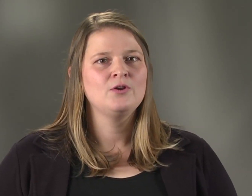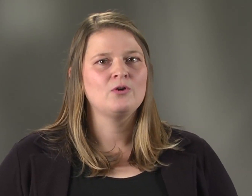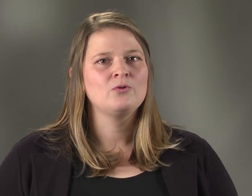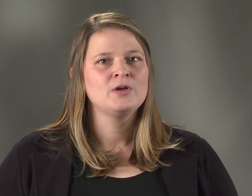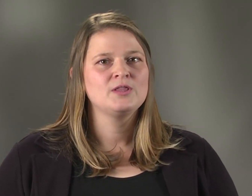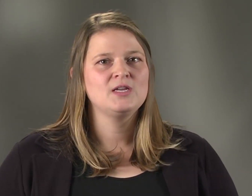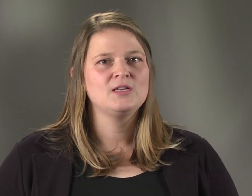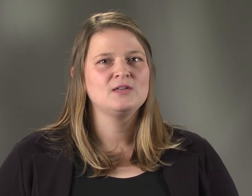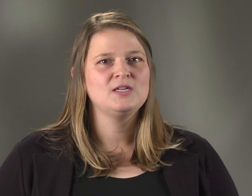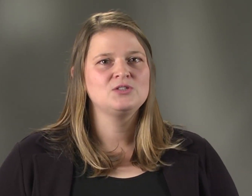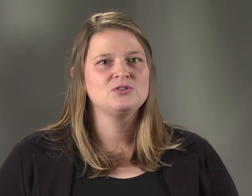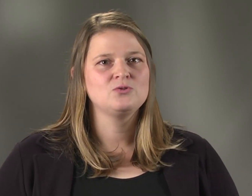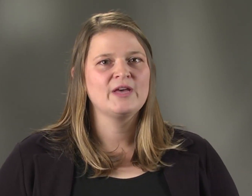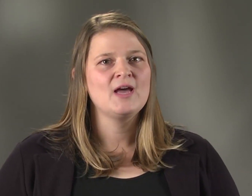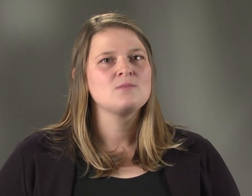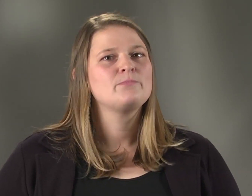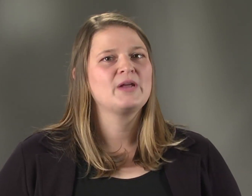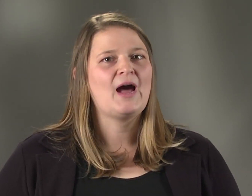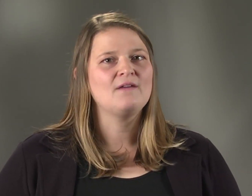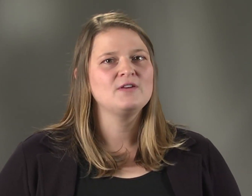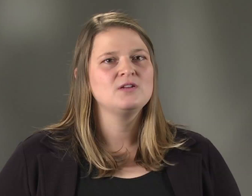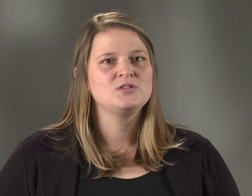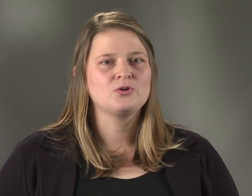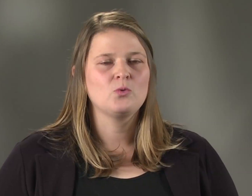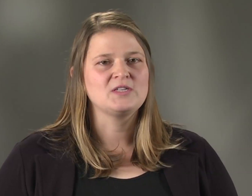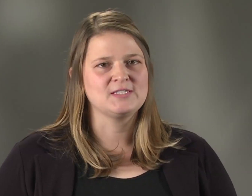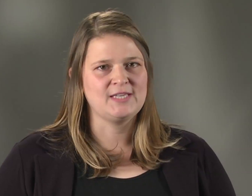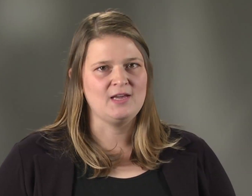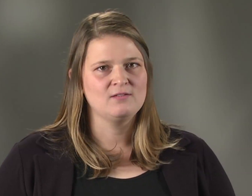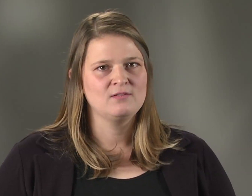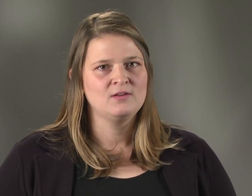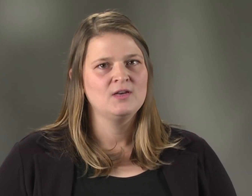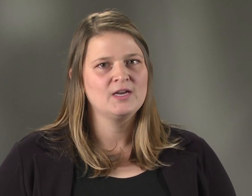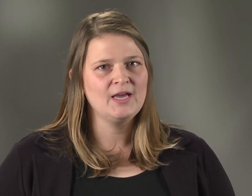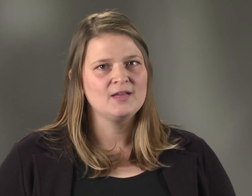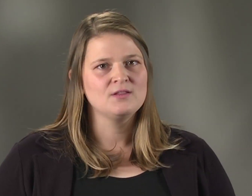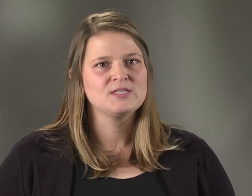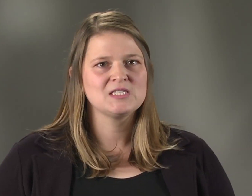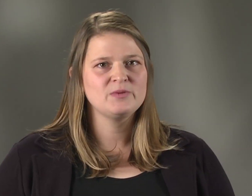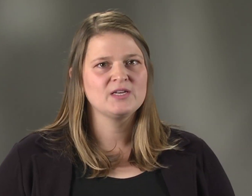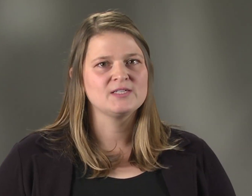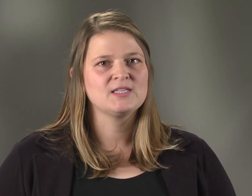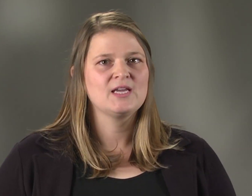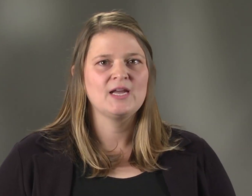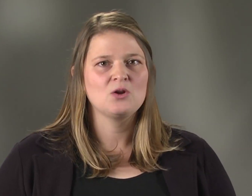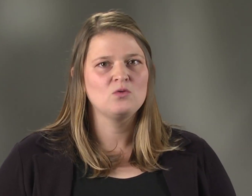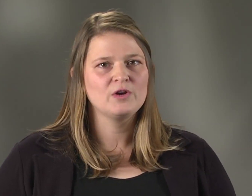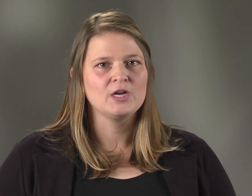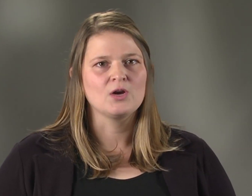know they need to do that but often don't know what to say. Again, this is because they cannot overhear